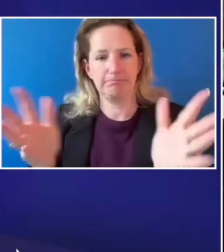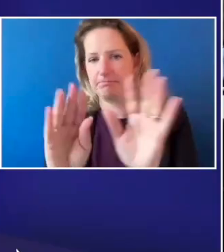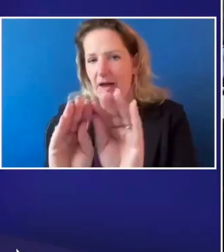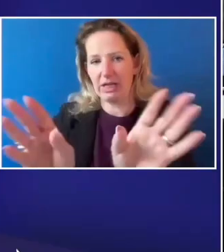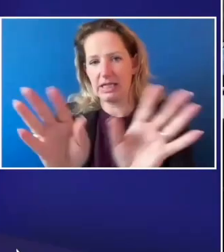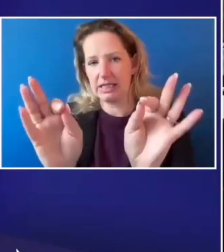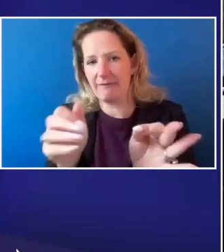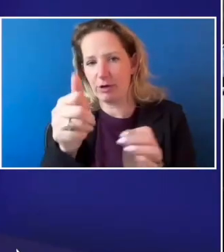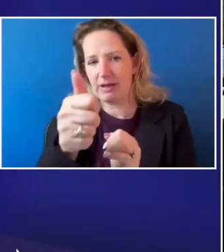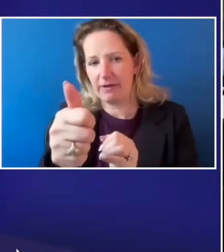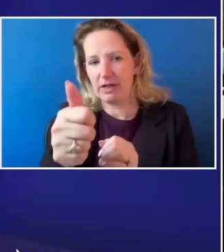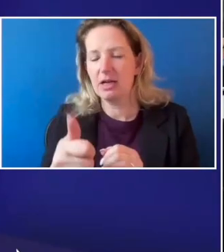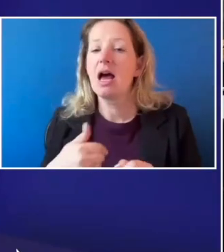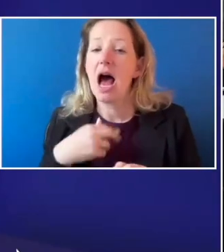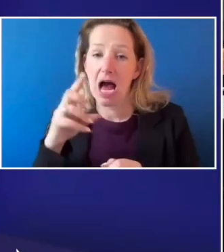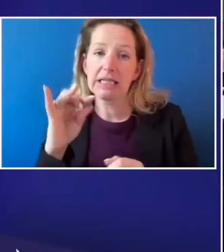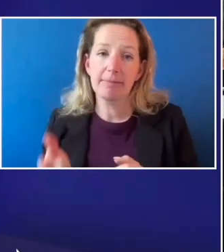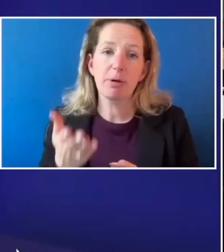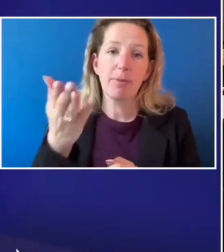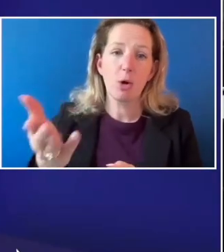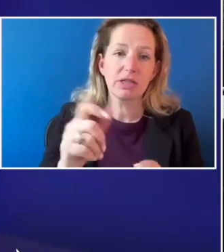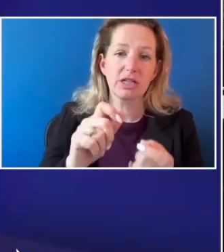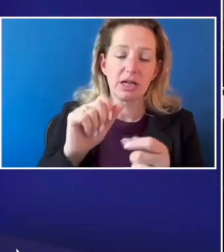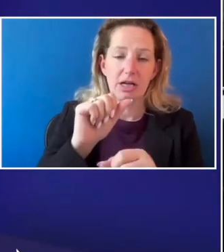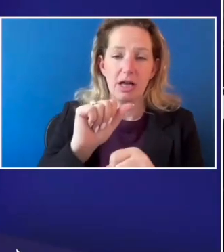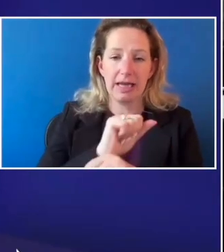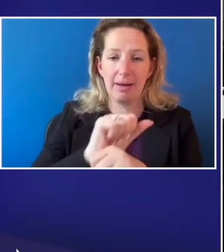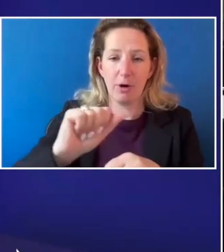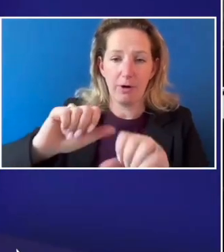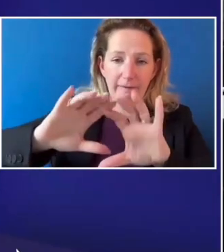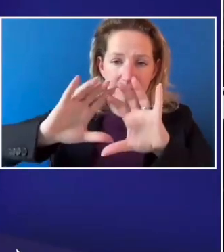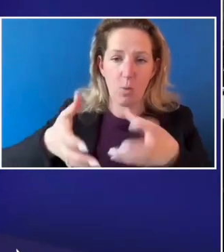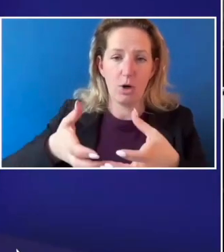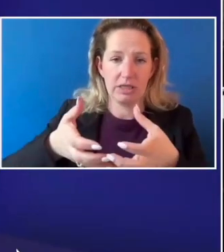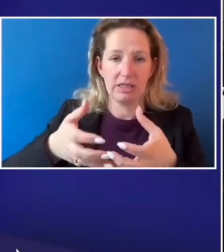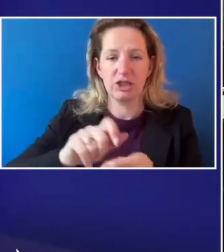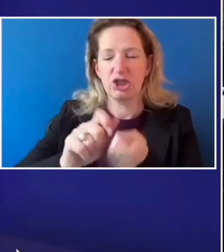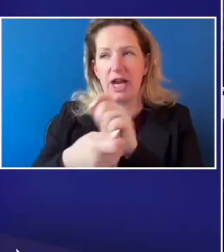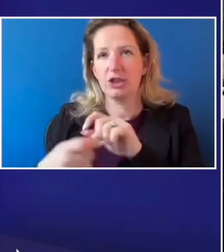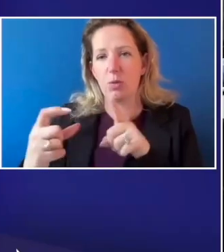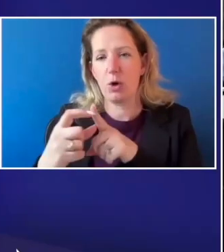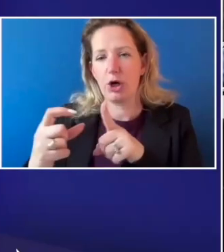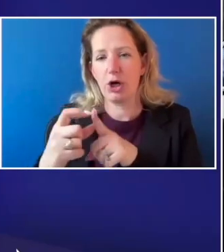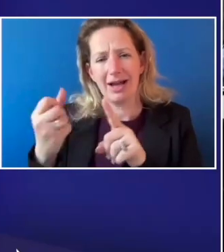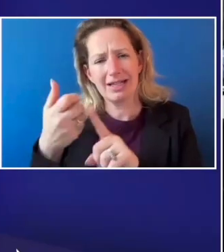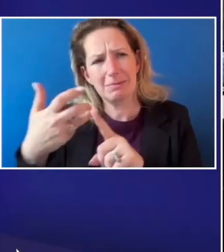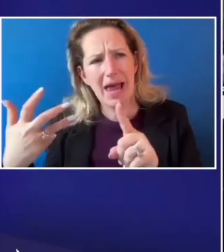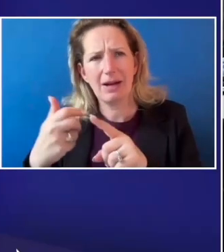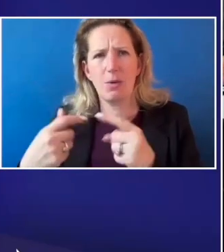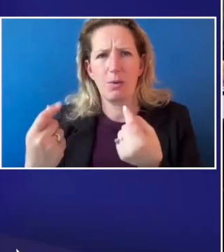I also had proposed a change to the word labor force. I can't remember if I was expanding it or what I was doing to it, but that wasn't taken.